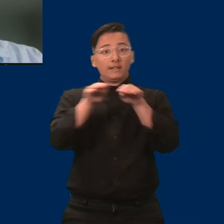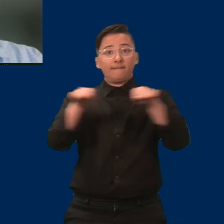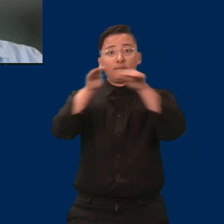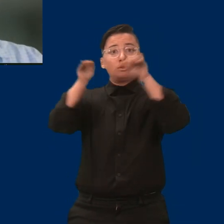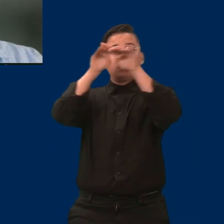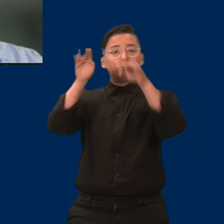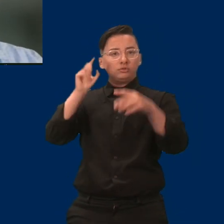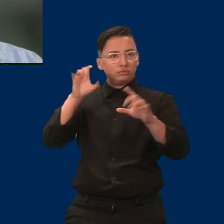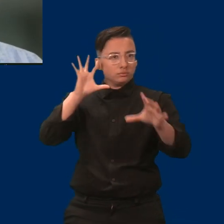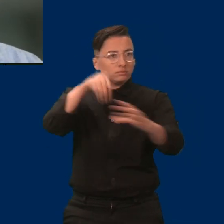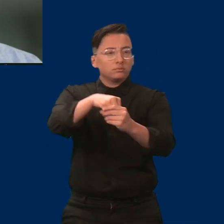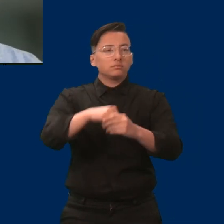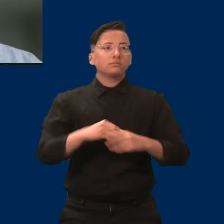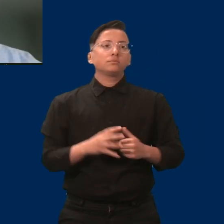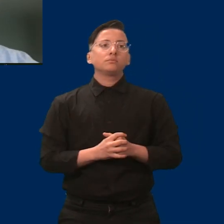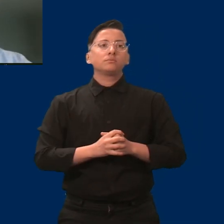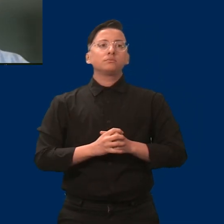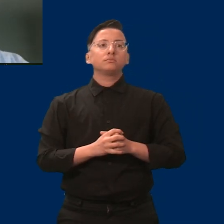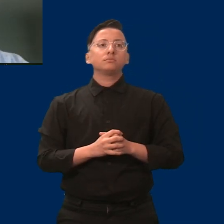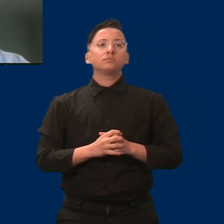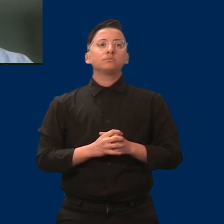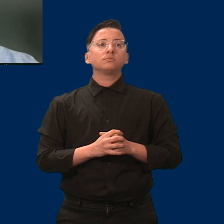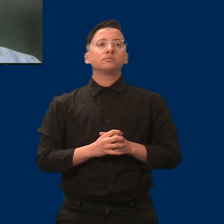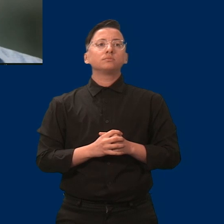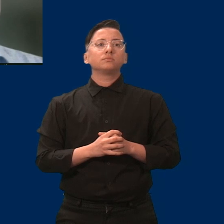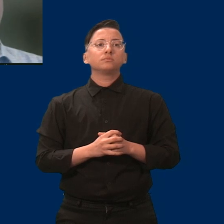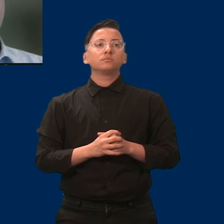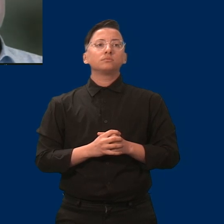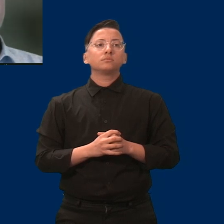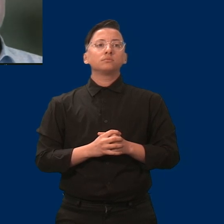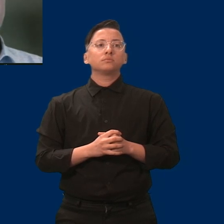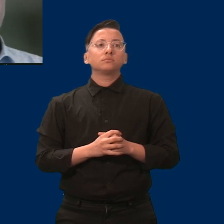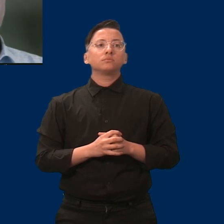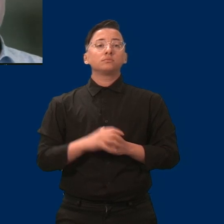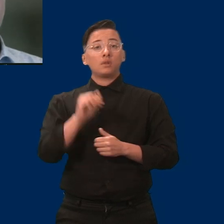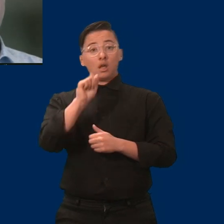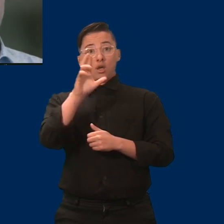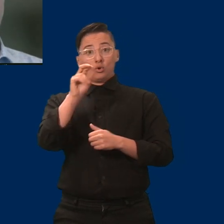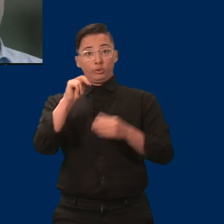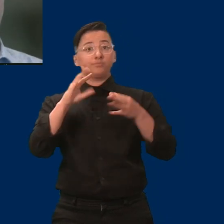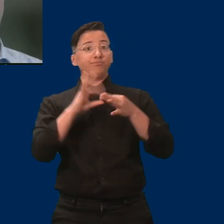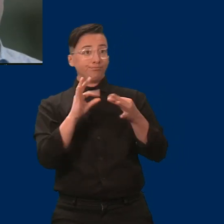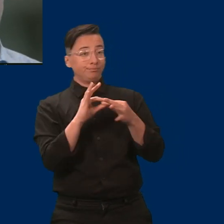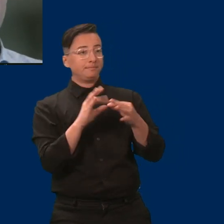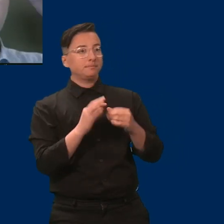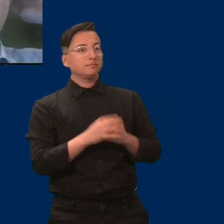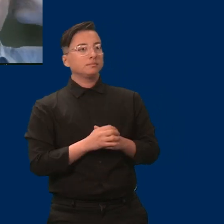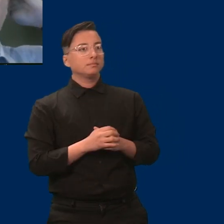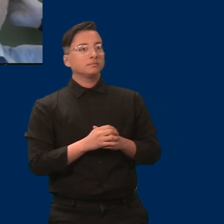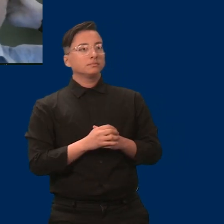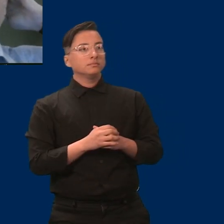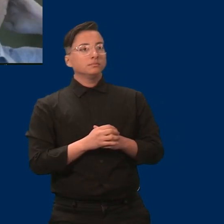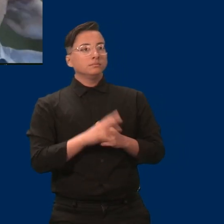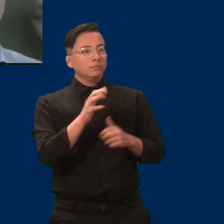And finally, of course, most Minnesota job vacancies are in the private sector.